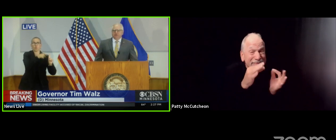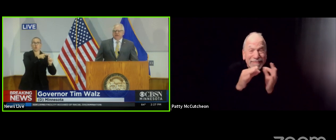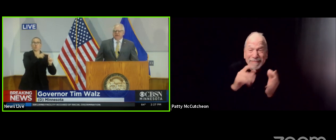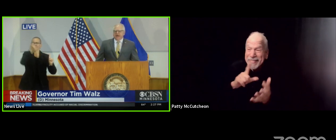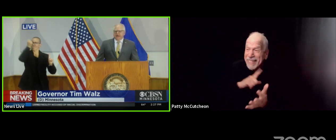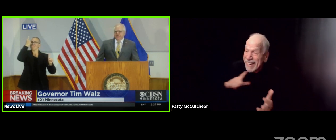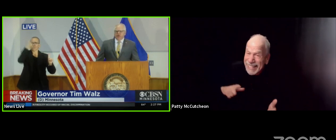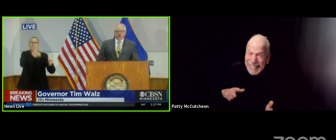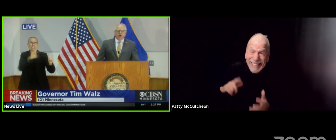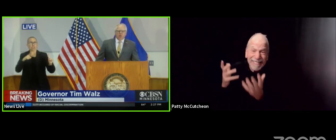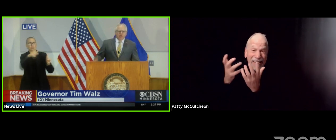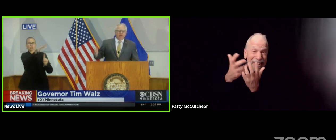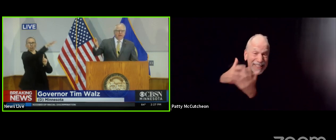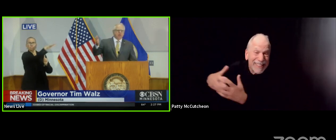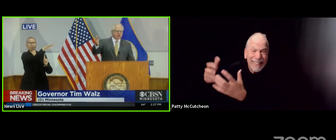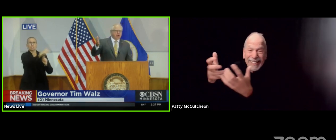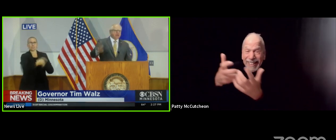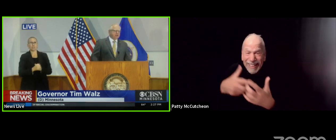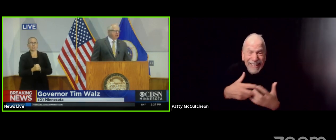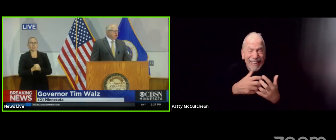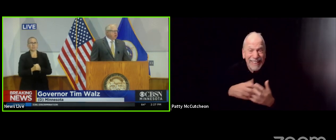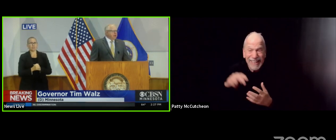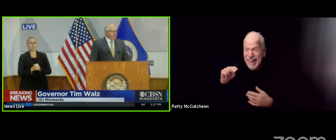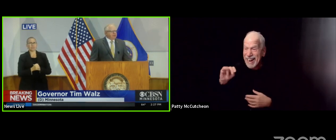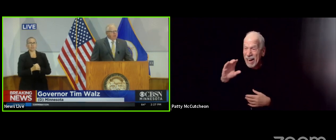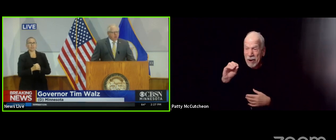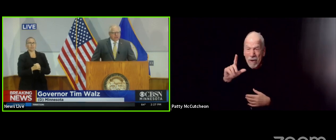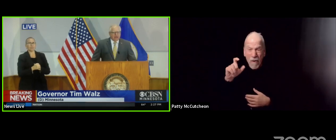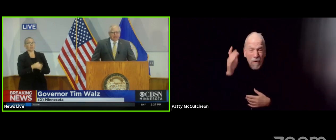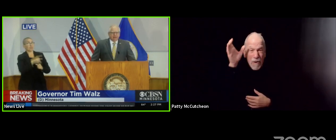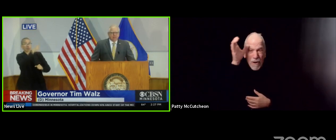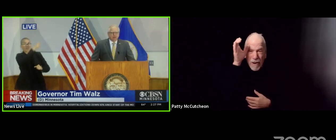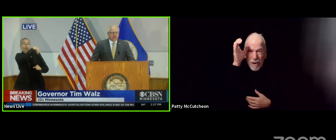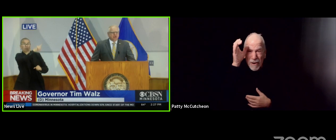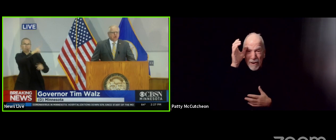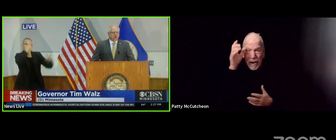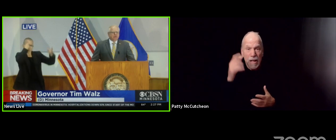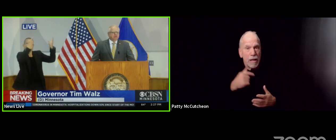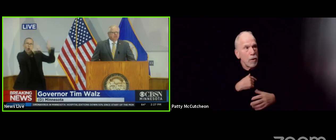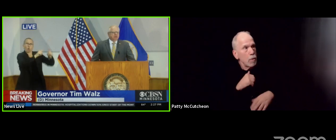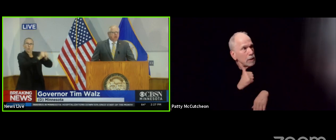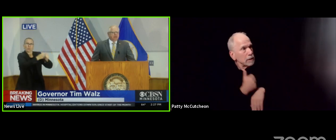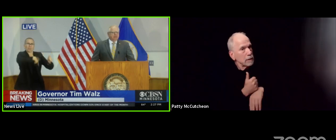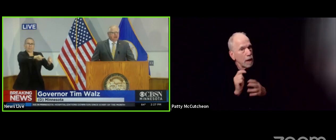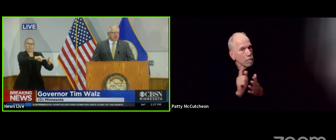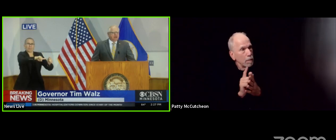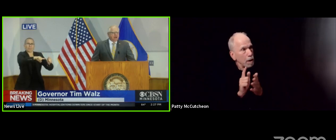WE DID THAT UNDER WHAT THEY WERE TRYING TO DO THAT THEY WOULD NOT BRING THIS TO COURT AND THIS WOULD BE A WAY TO FIND A COMMON